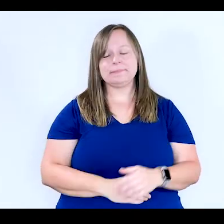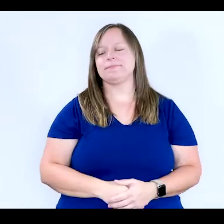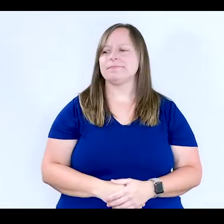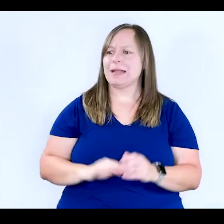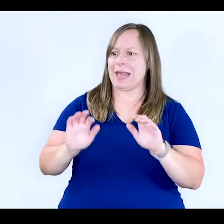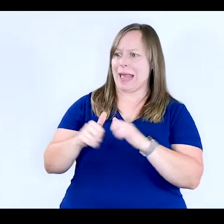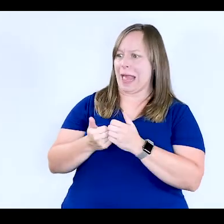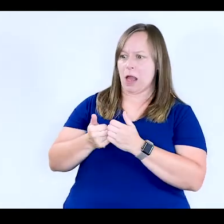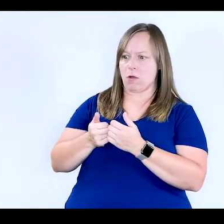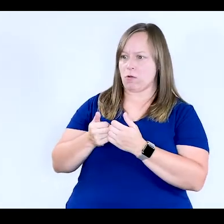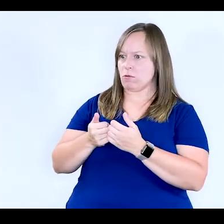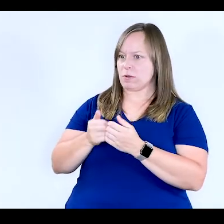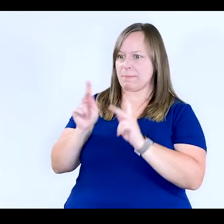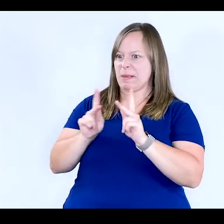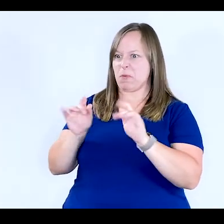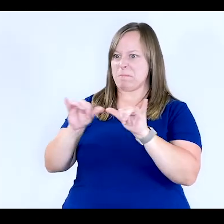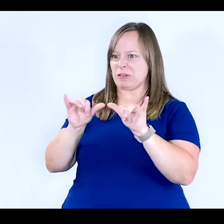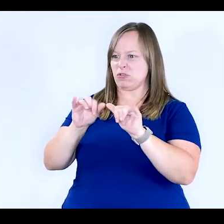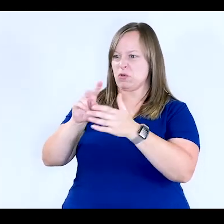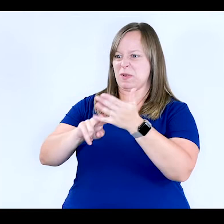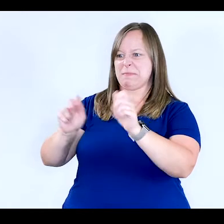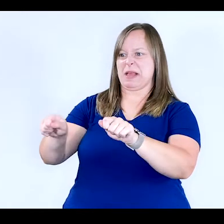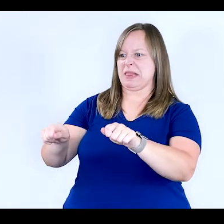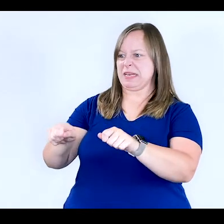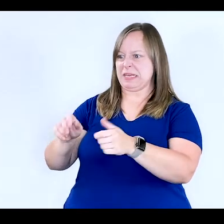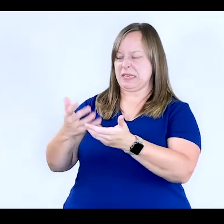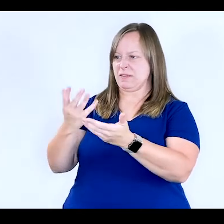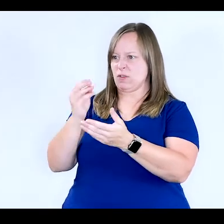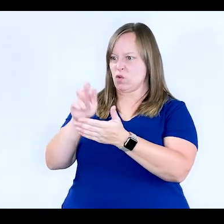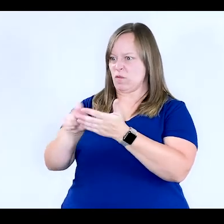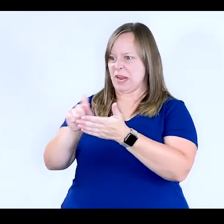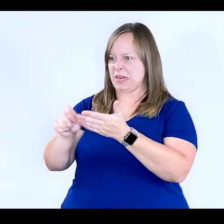K: And how can one measure the readability of their written content?